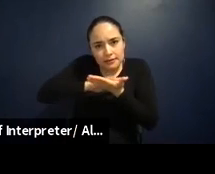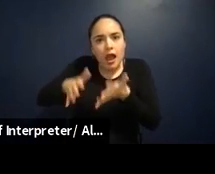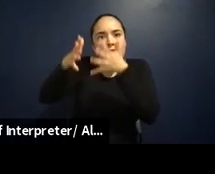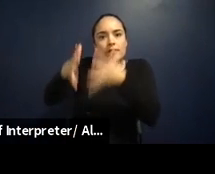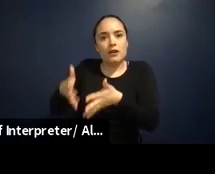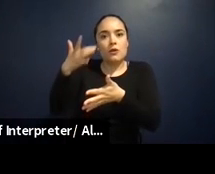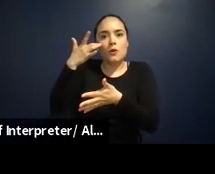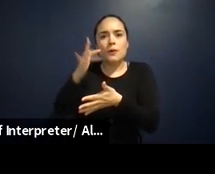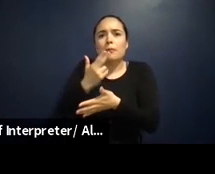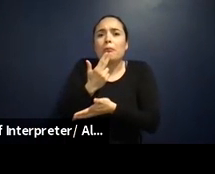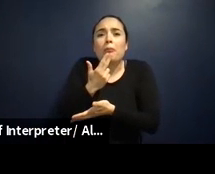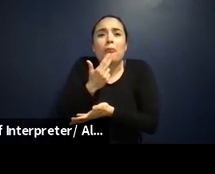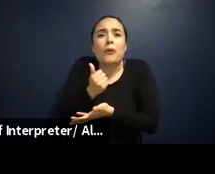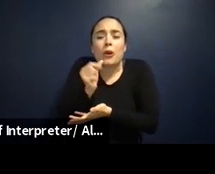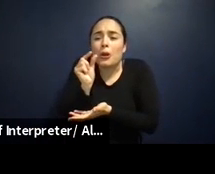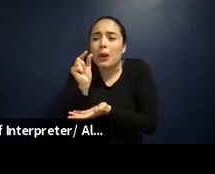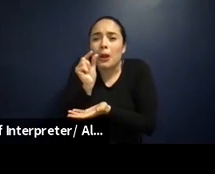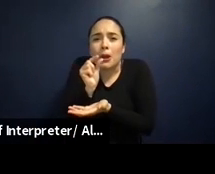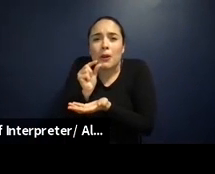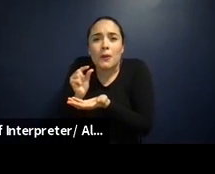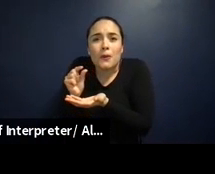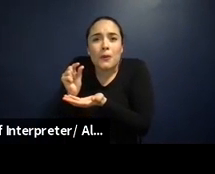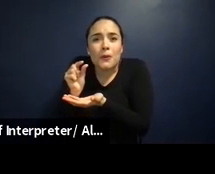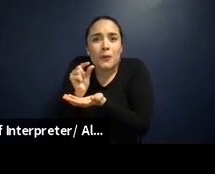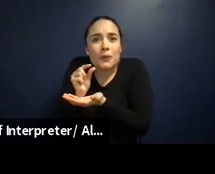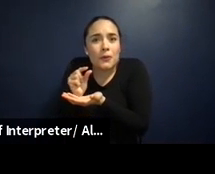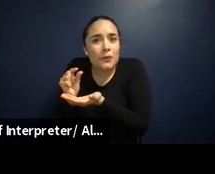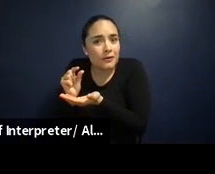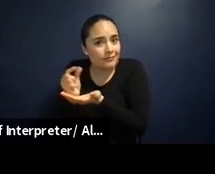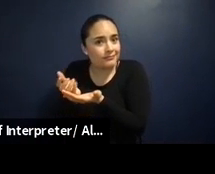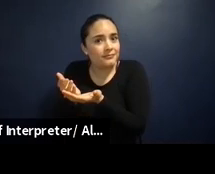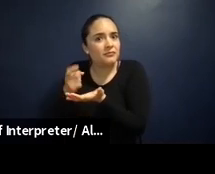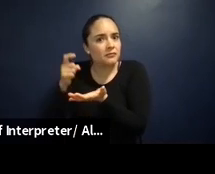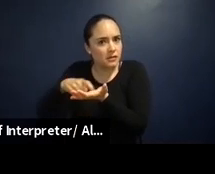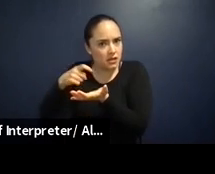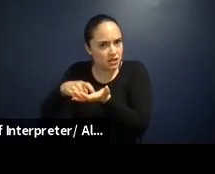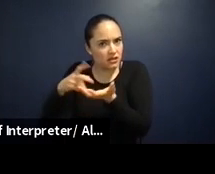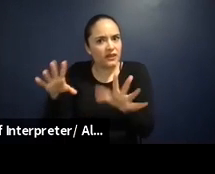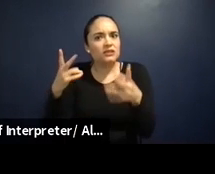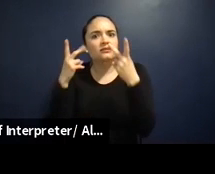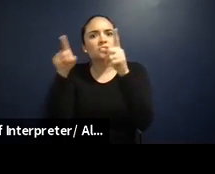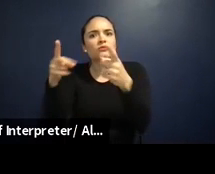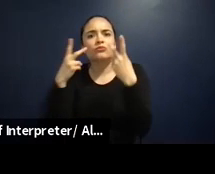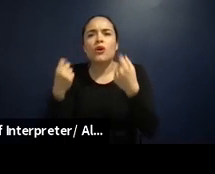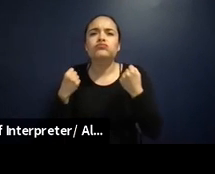that mine and drove around with the mining engineer, and we found some really, really gold rich